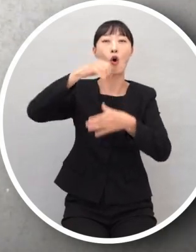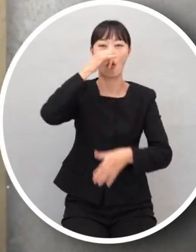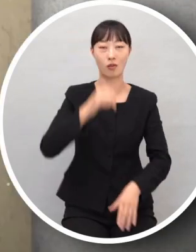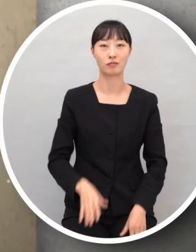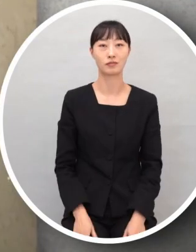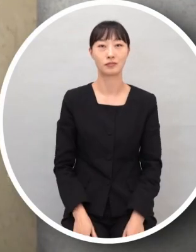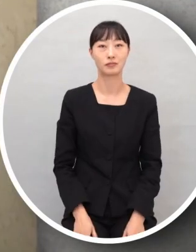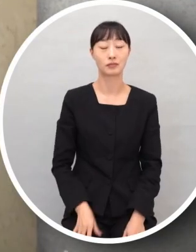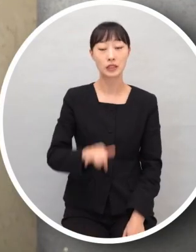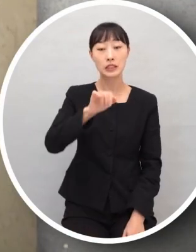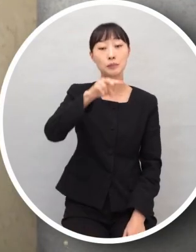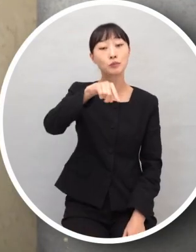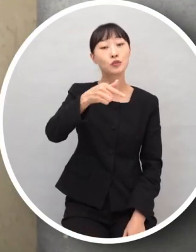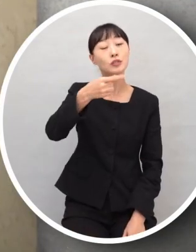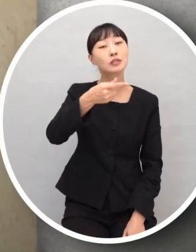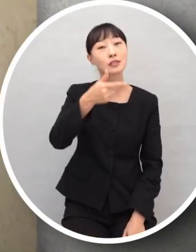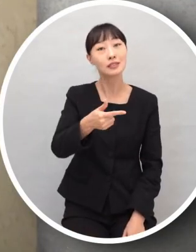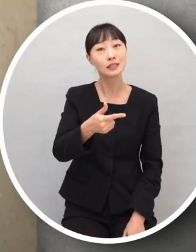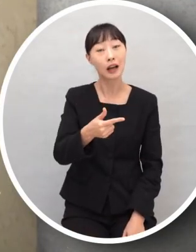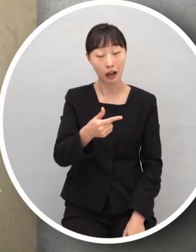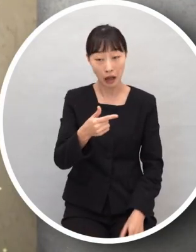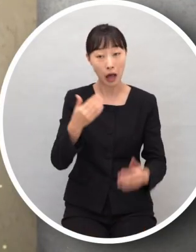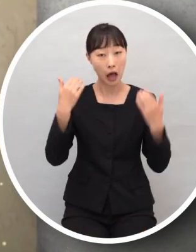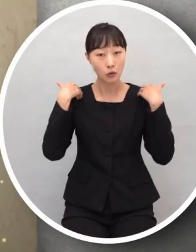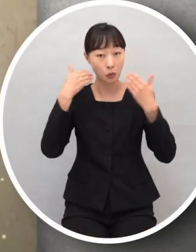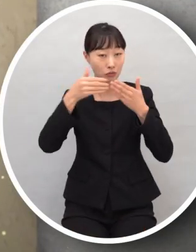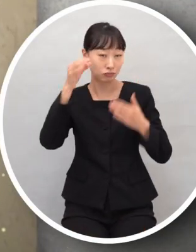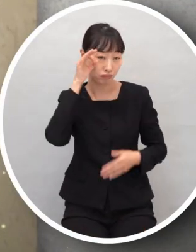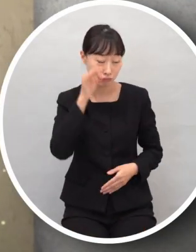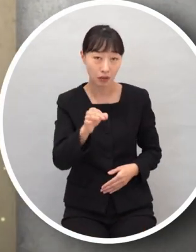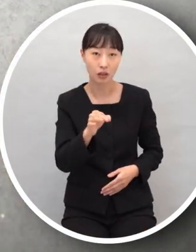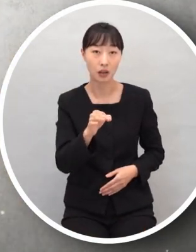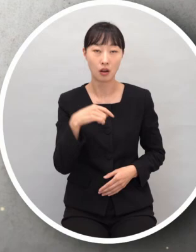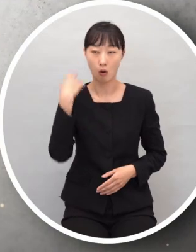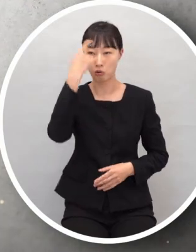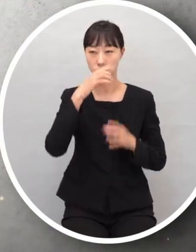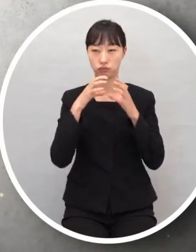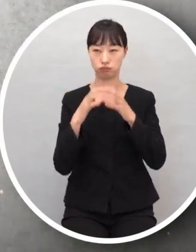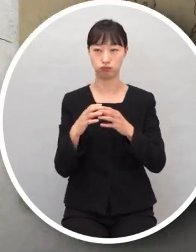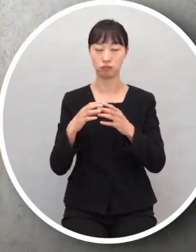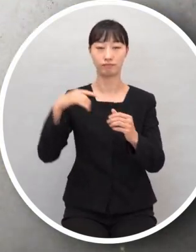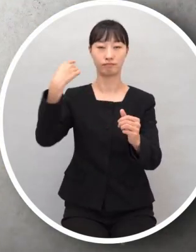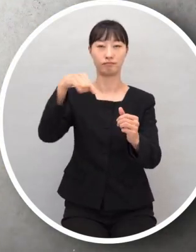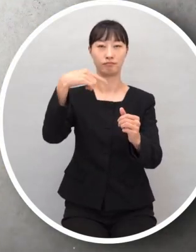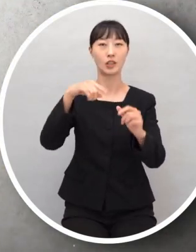But looking at Kim Jun-geun's A School Teacher, the writing teacher is void of emotion.